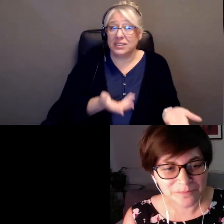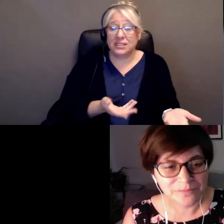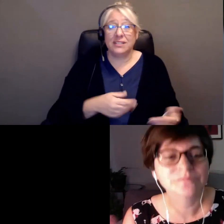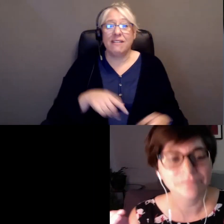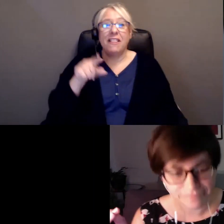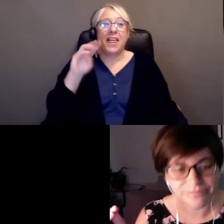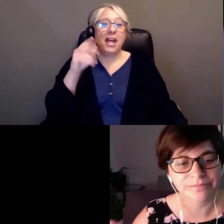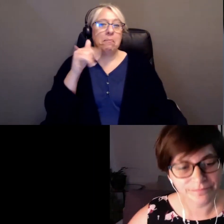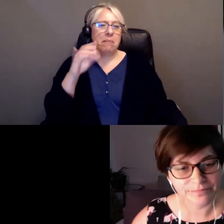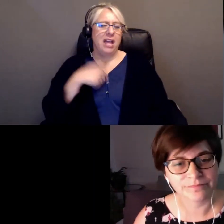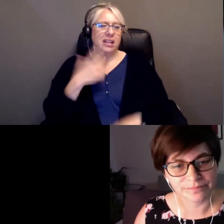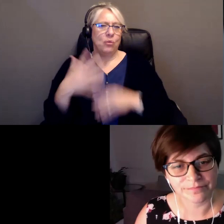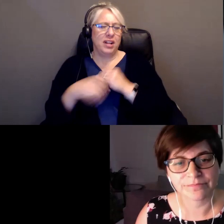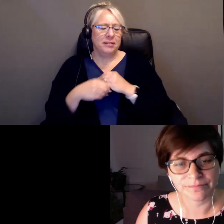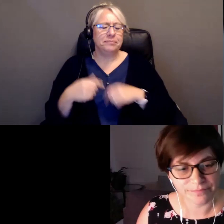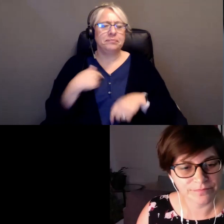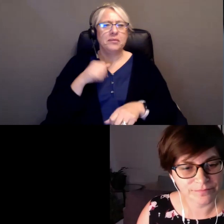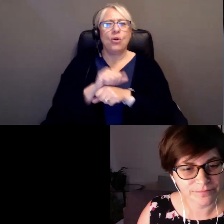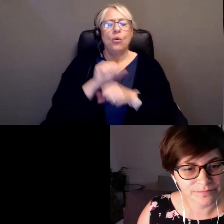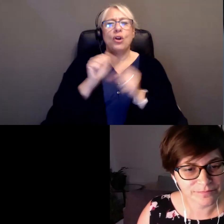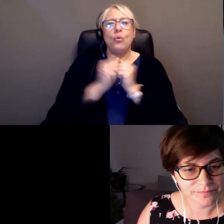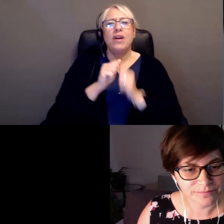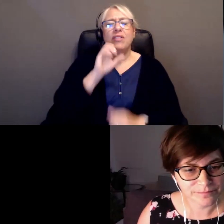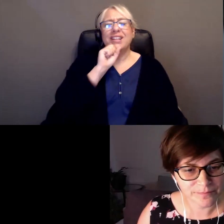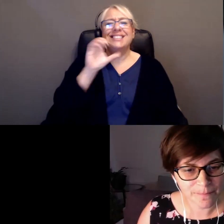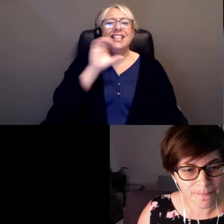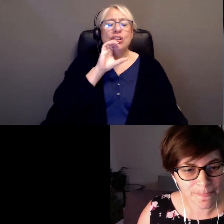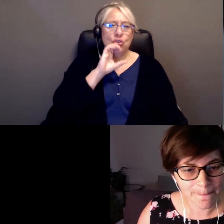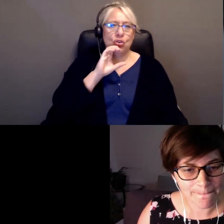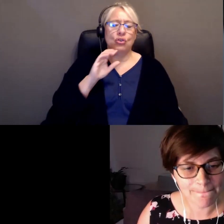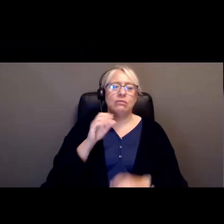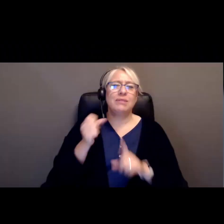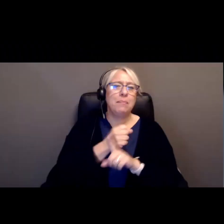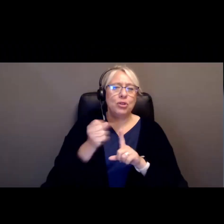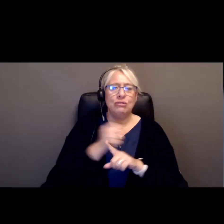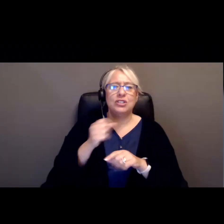to add too, I've been working with the Elder Abuse Prevention Network for many years. And